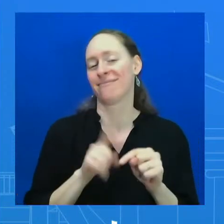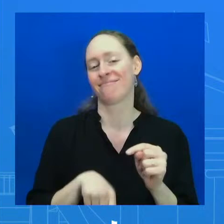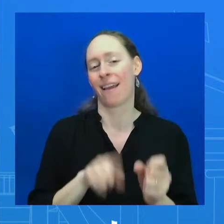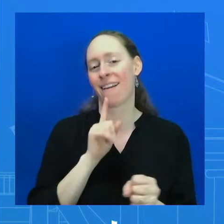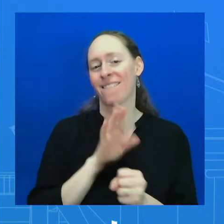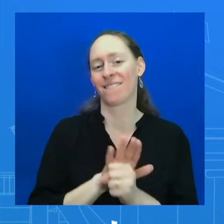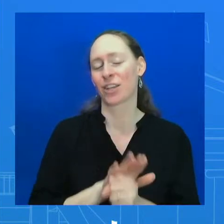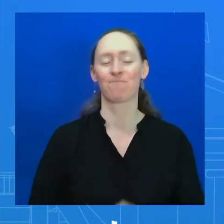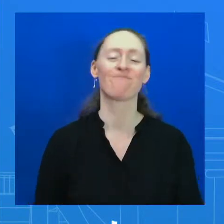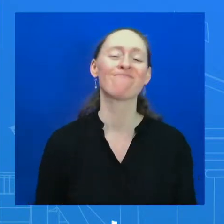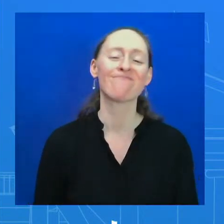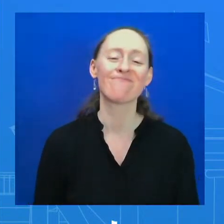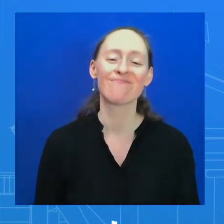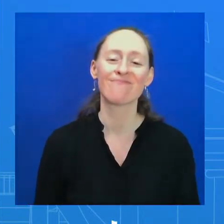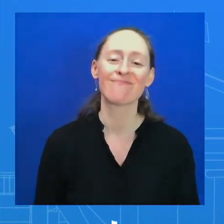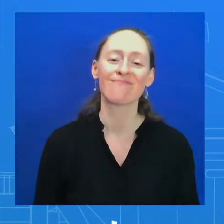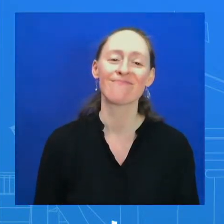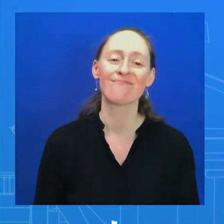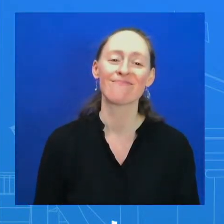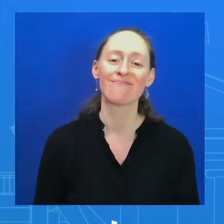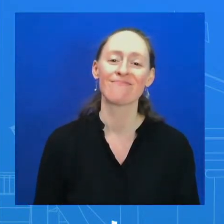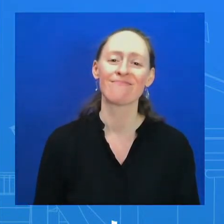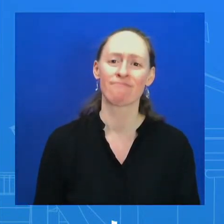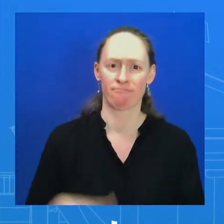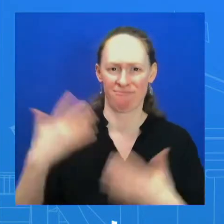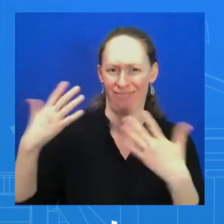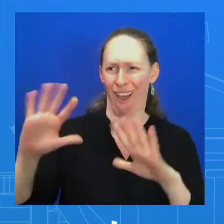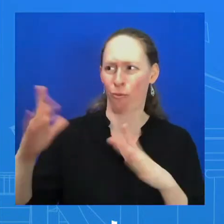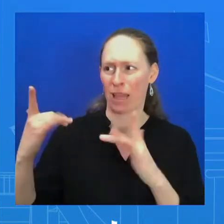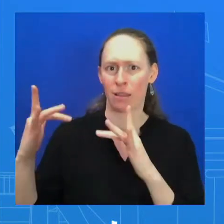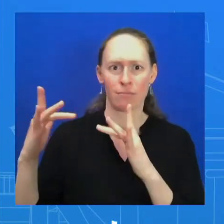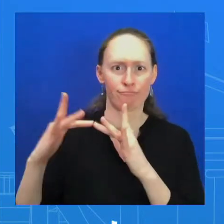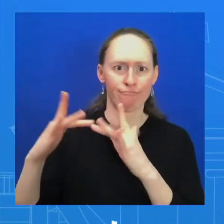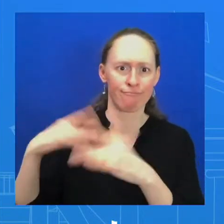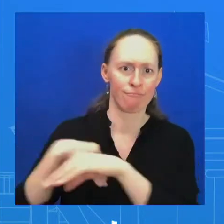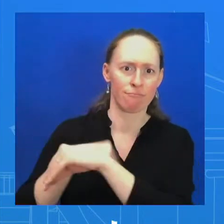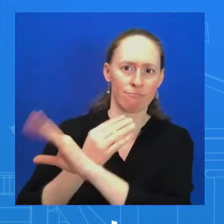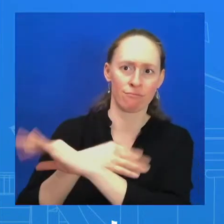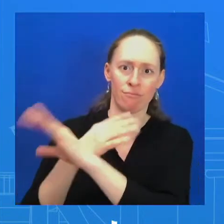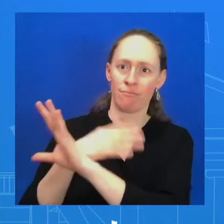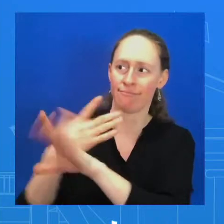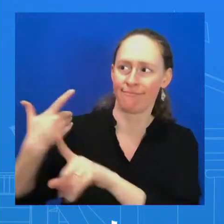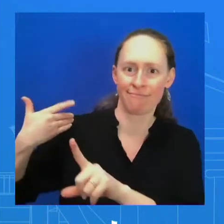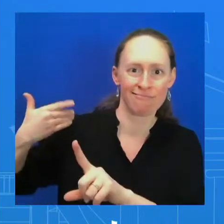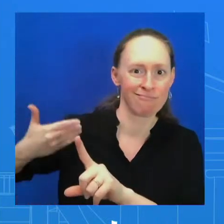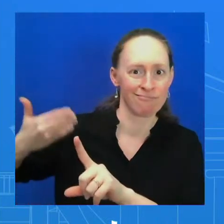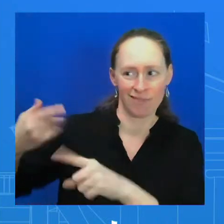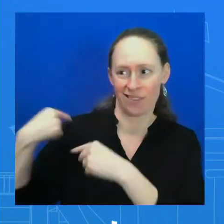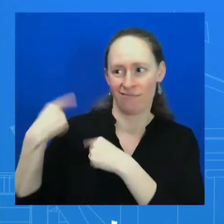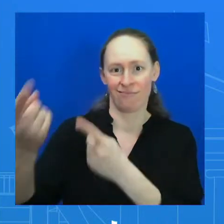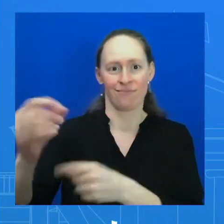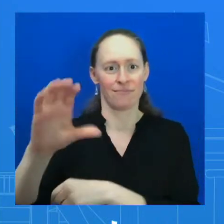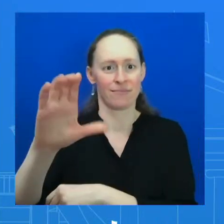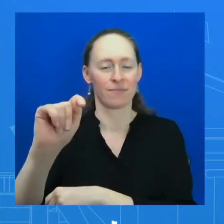more than, I believe, two dozen times -- since October 7th. And -- and I've said this already: His --